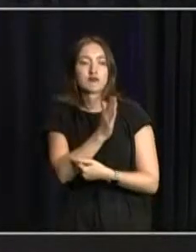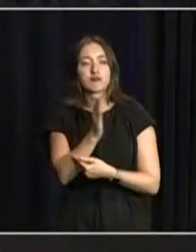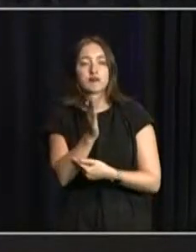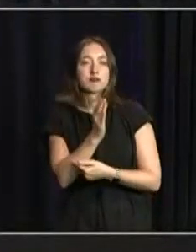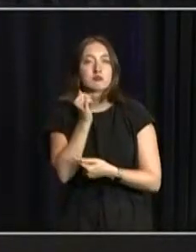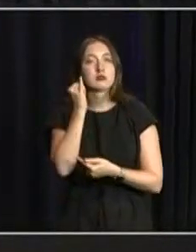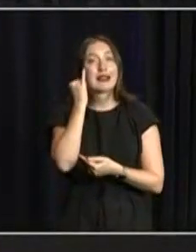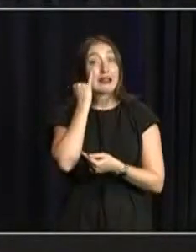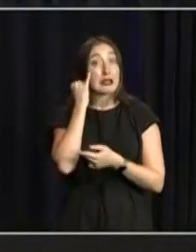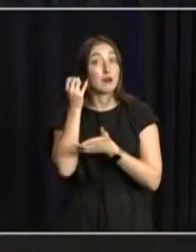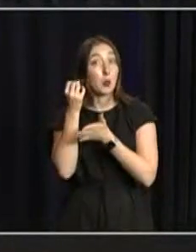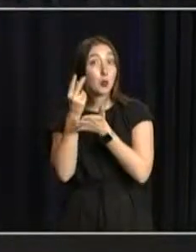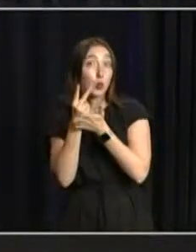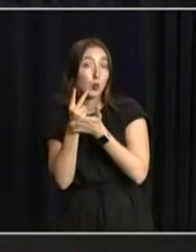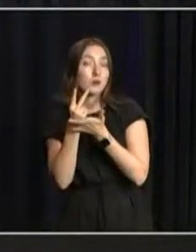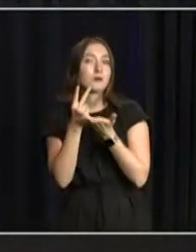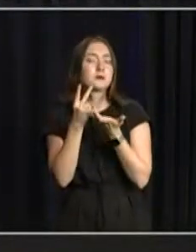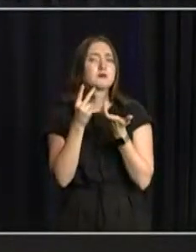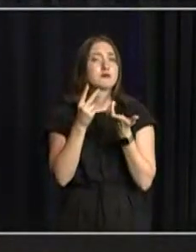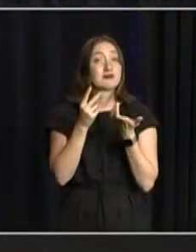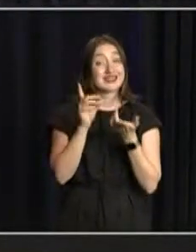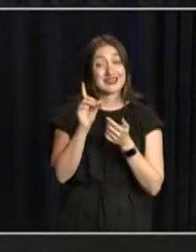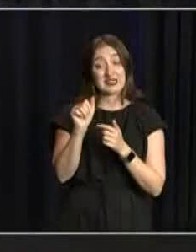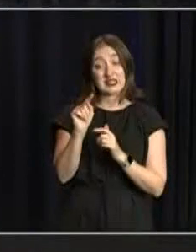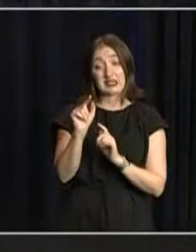what how does the data support the vaccination of those kids?